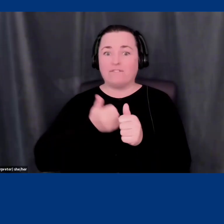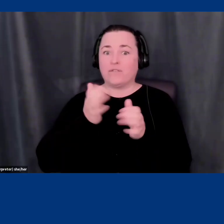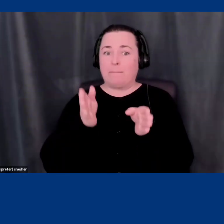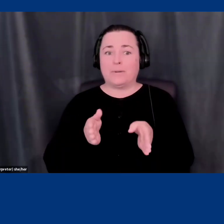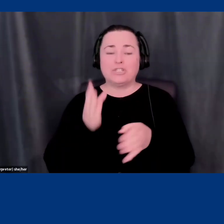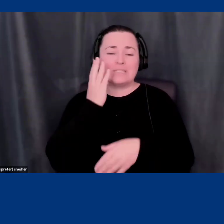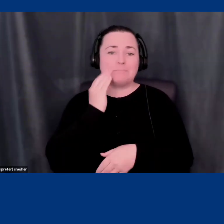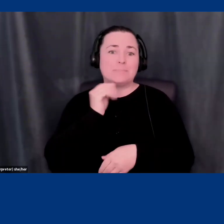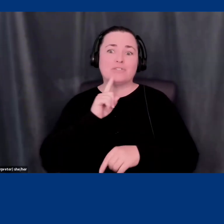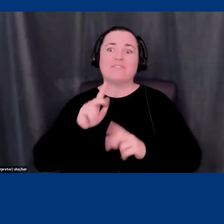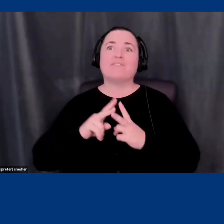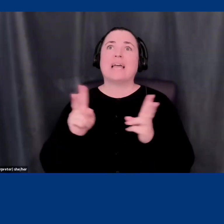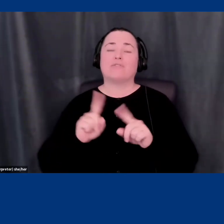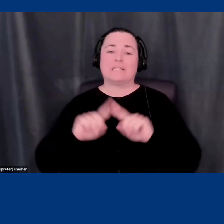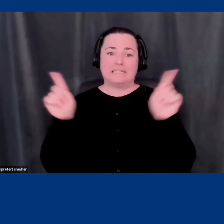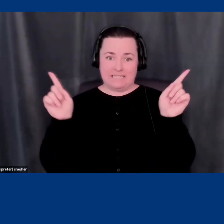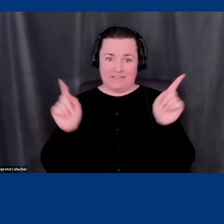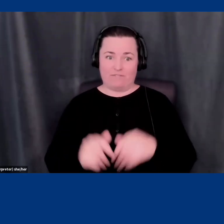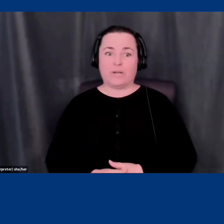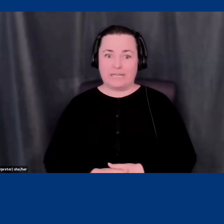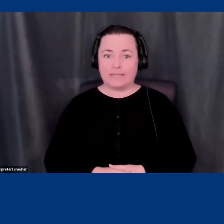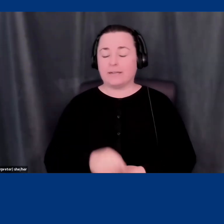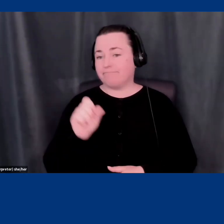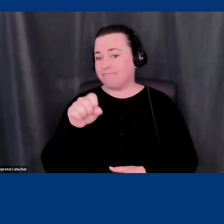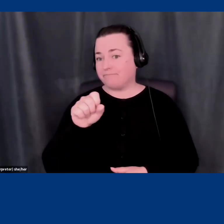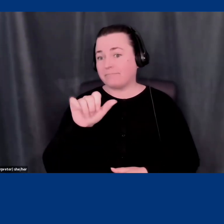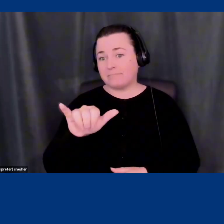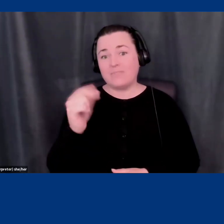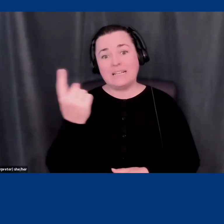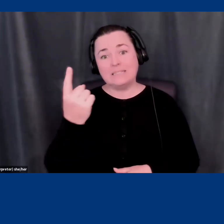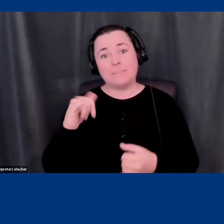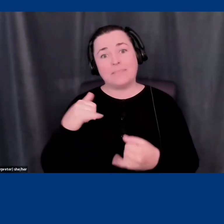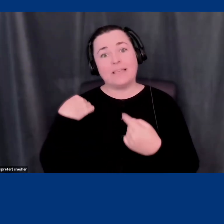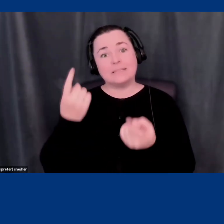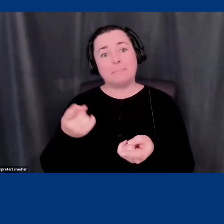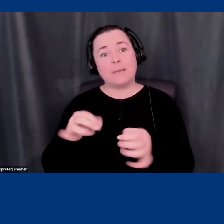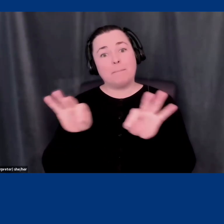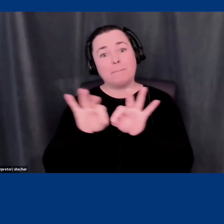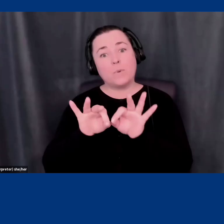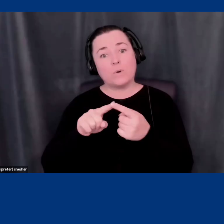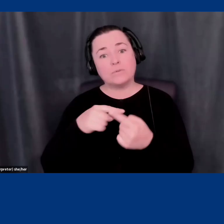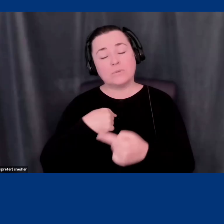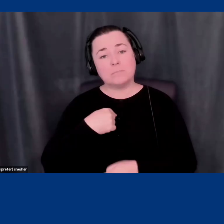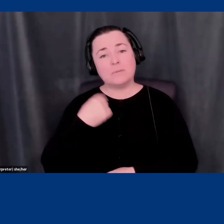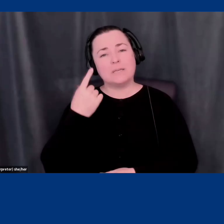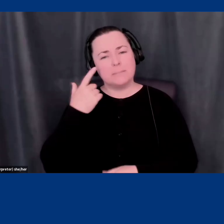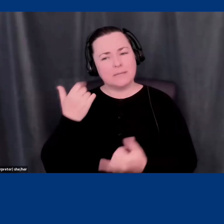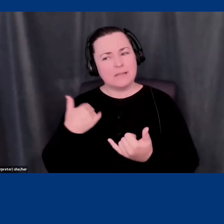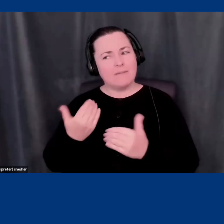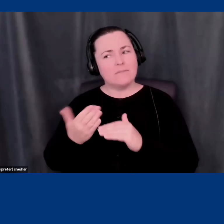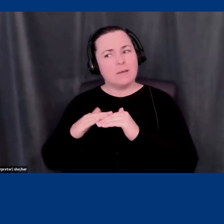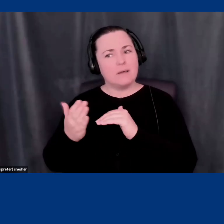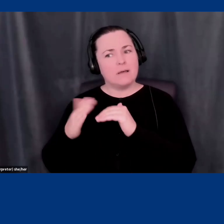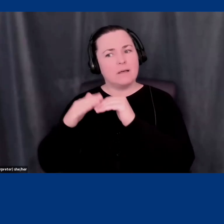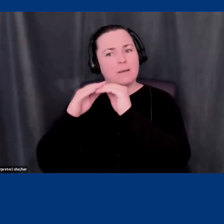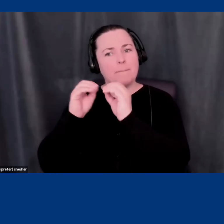And yeah, I think that's something that's been important to me. Because I think there is a growing conversation around disability and pregnancy,